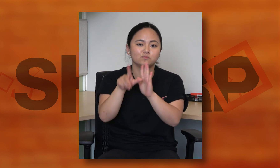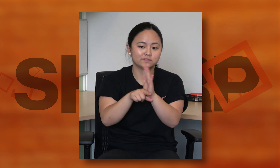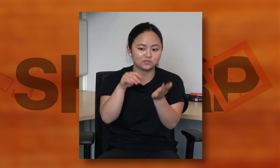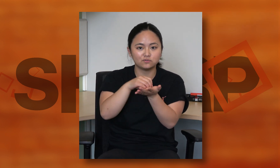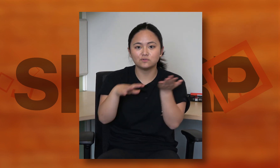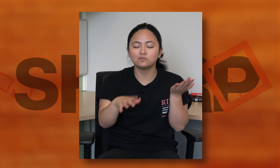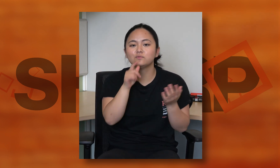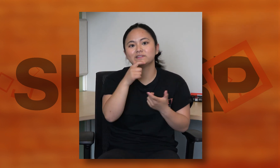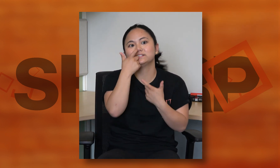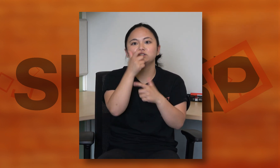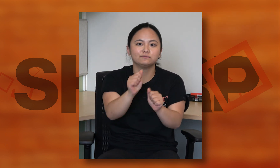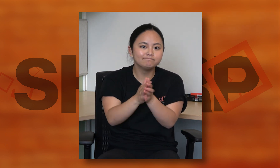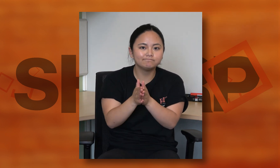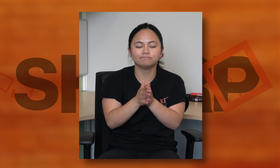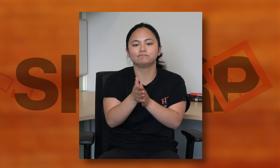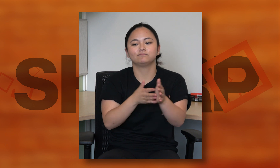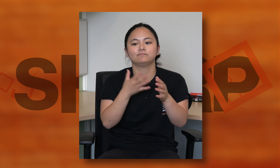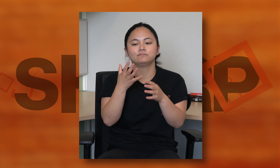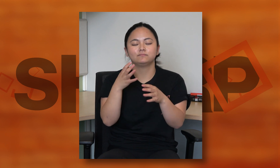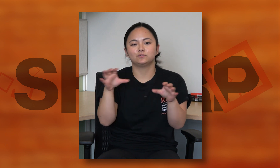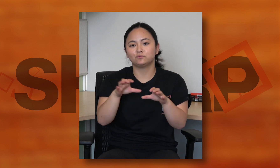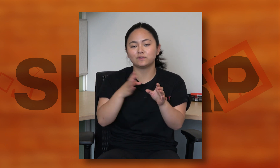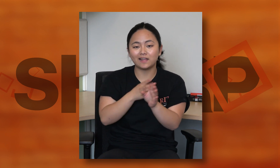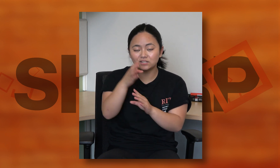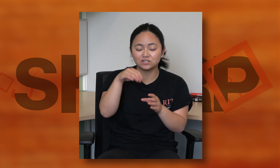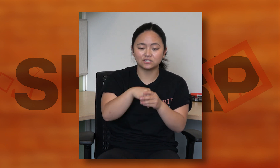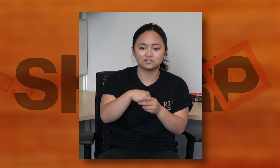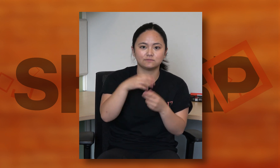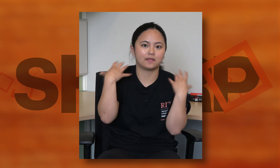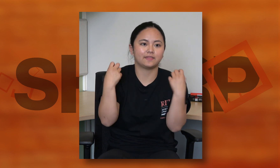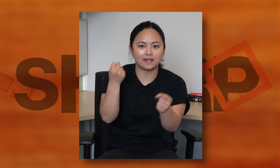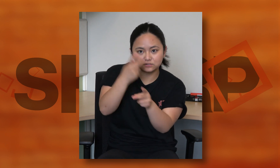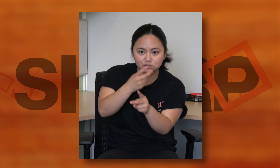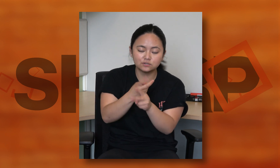This program is open to all students who are interested in doing research related to health care.